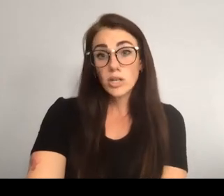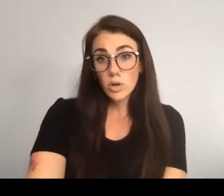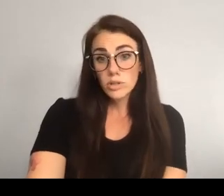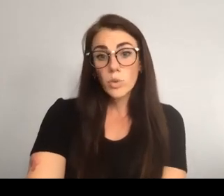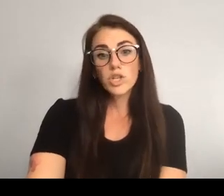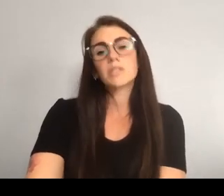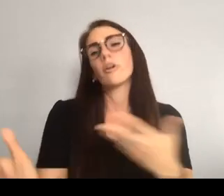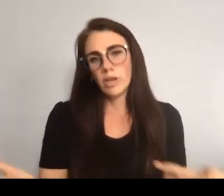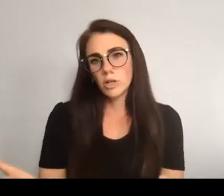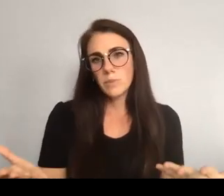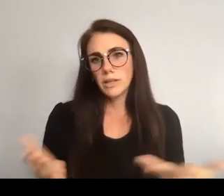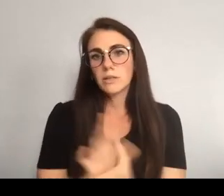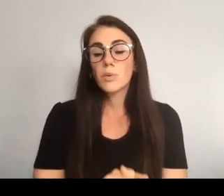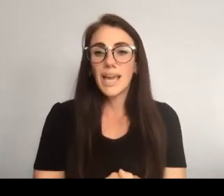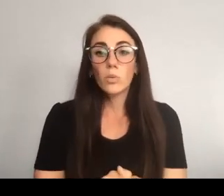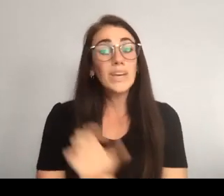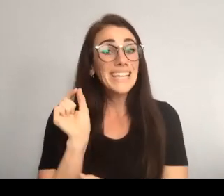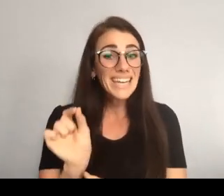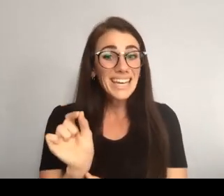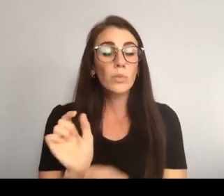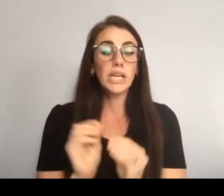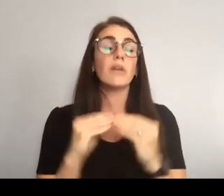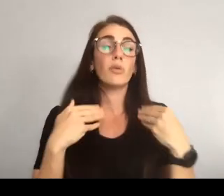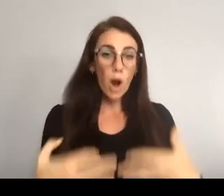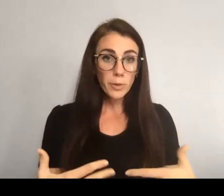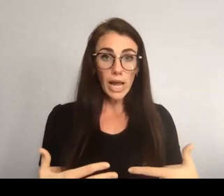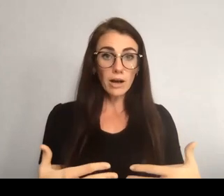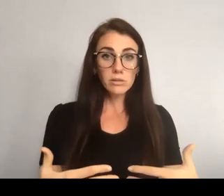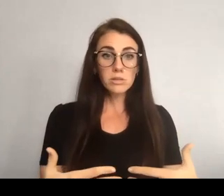our salt which is our fingerspelling, So, again we need it we need it for proper nouns